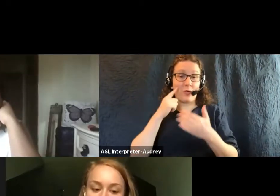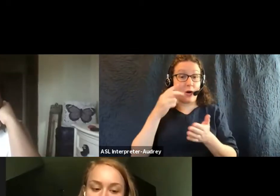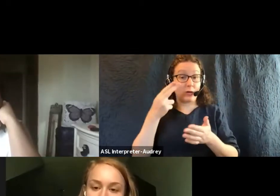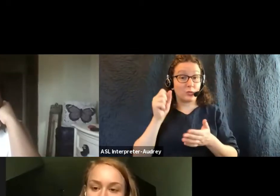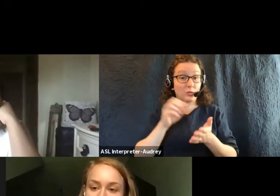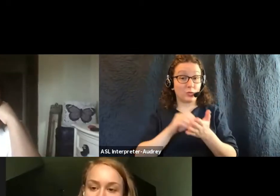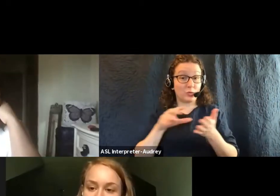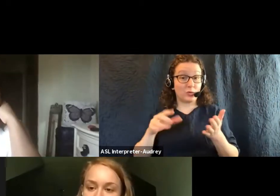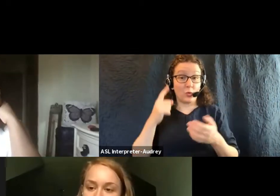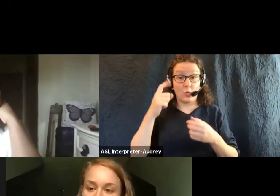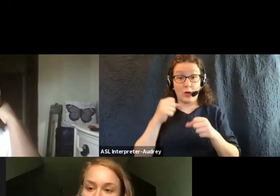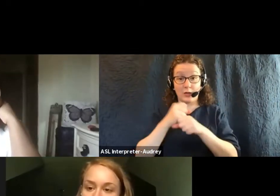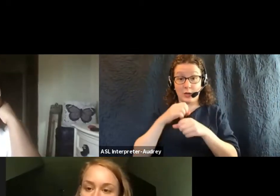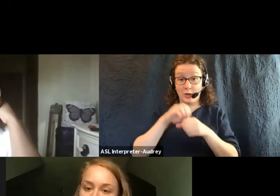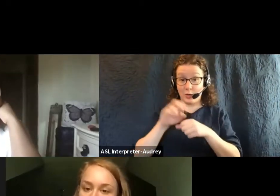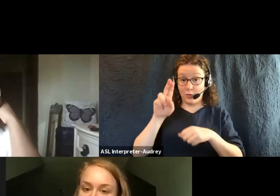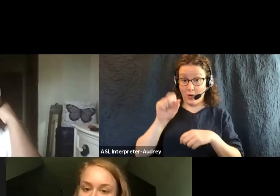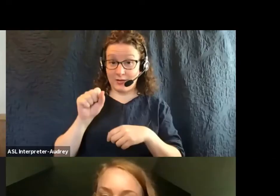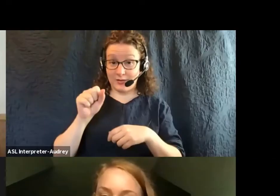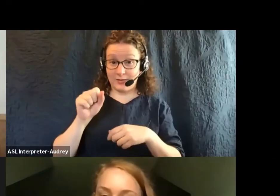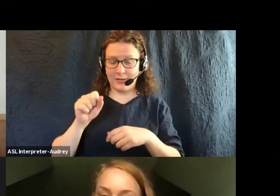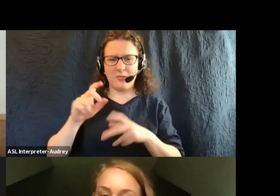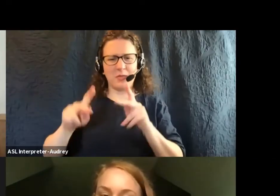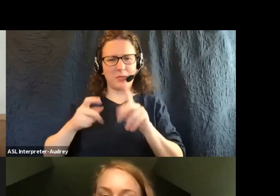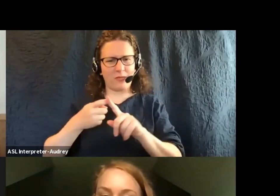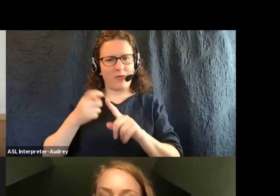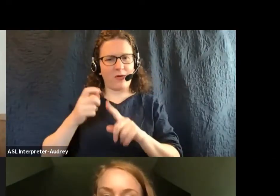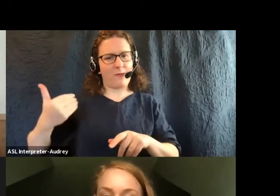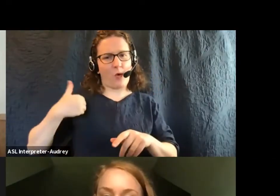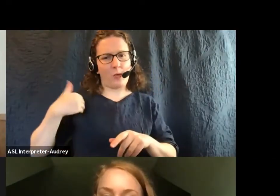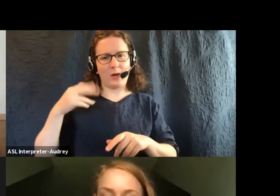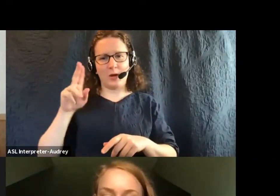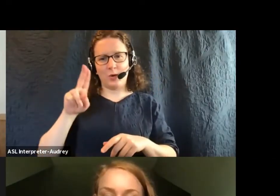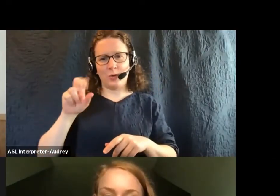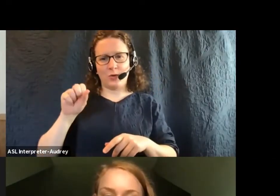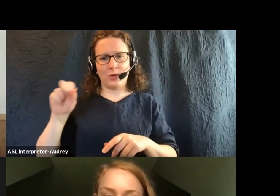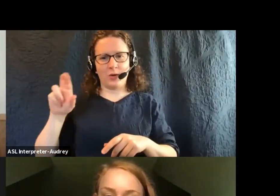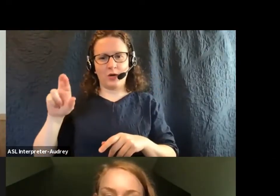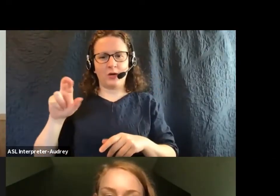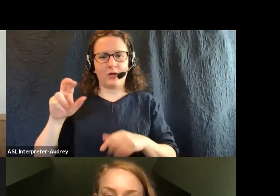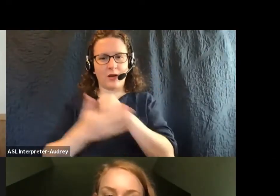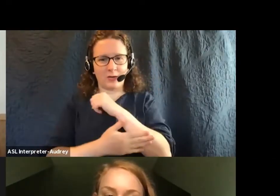U.S., people from formerly Soviet Union countries, she is from Estonia and we've got